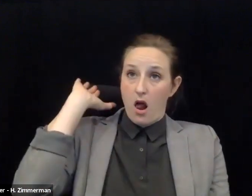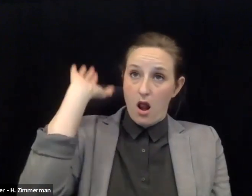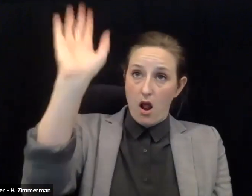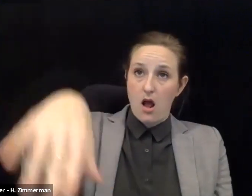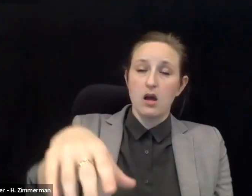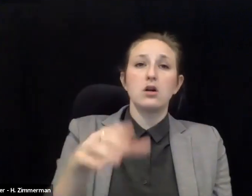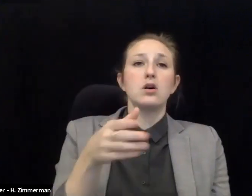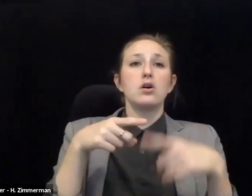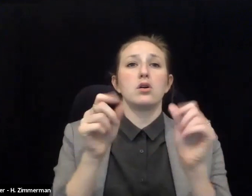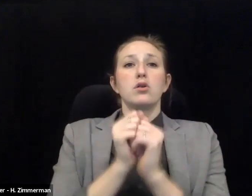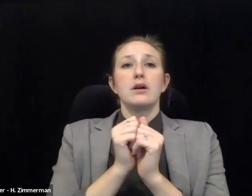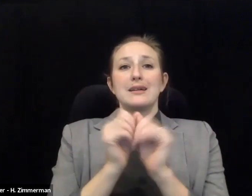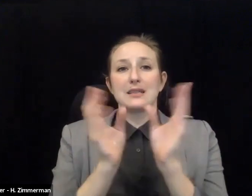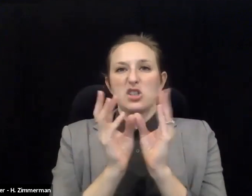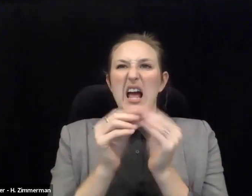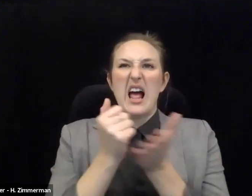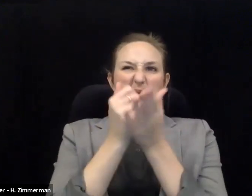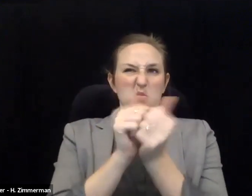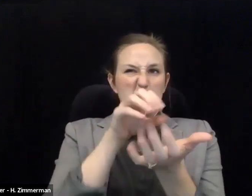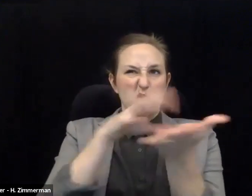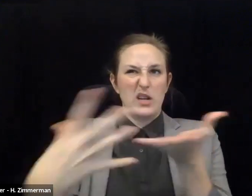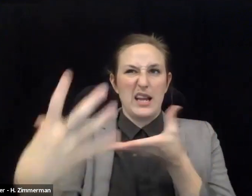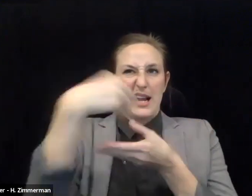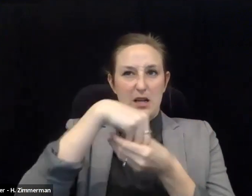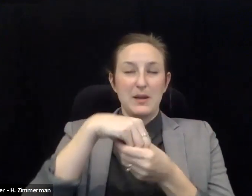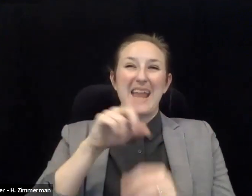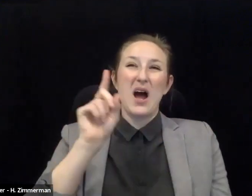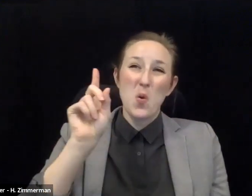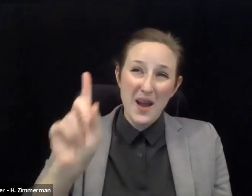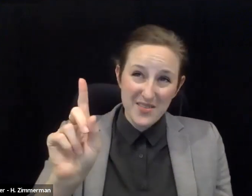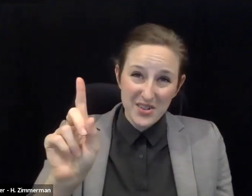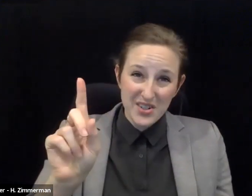find that that help a student engagement. However, if it is a student who has an issue with internet